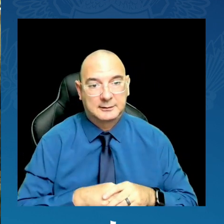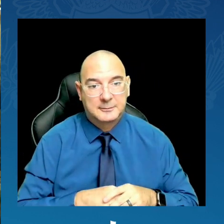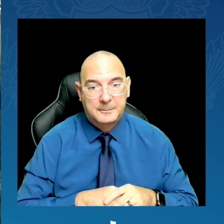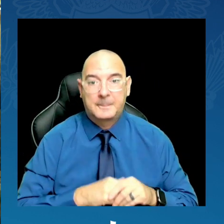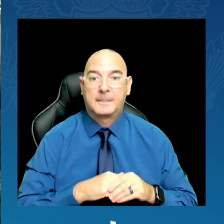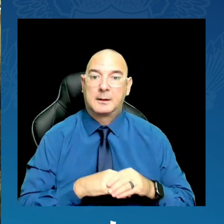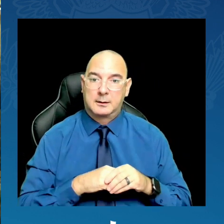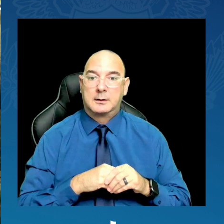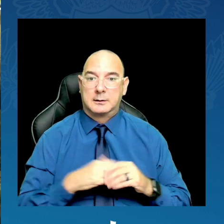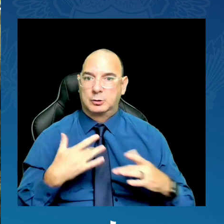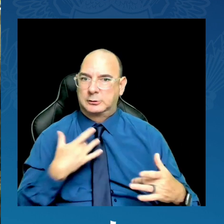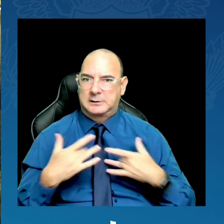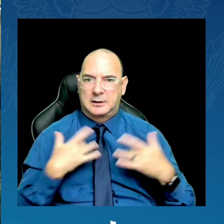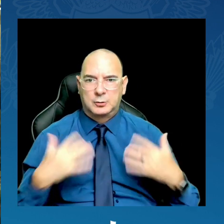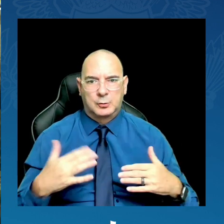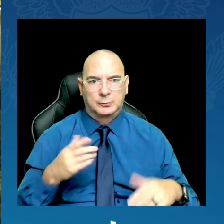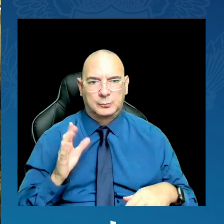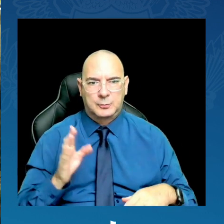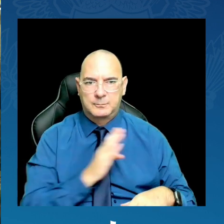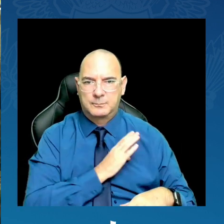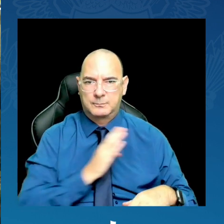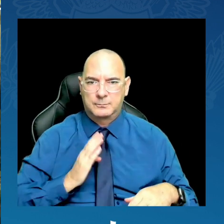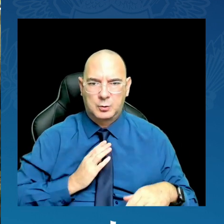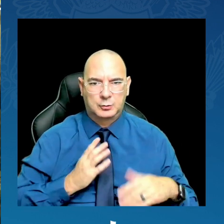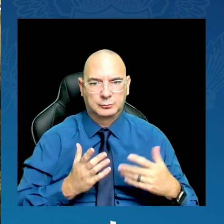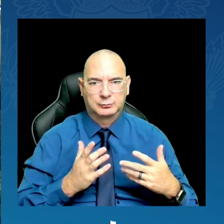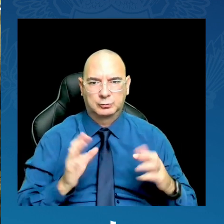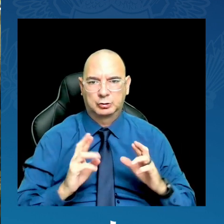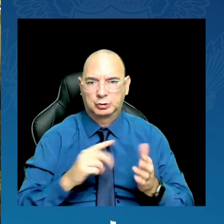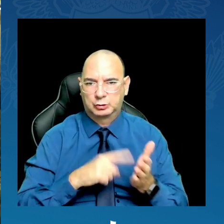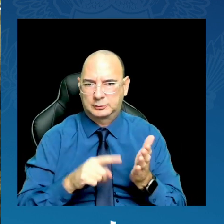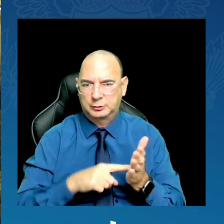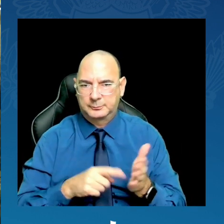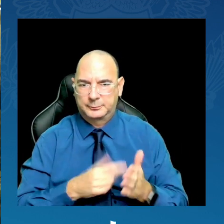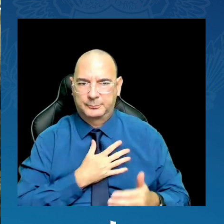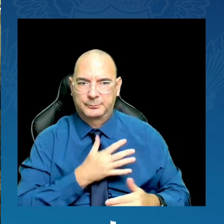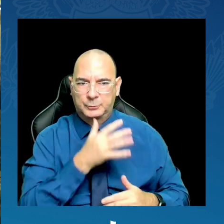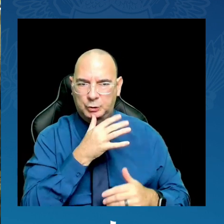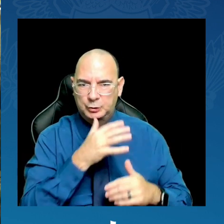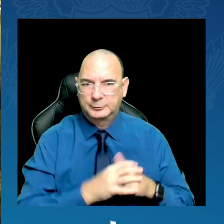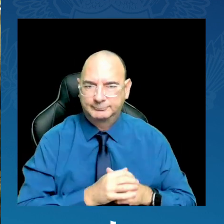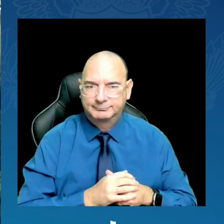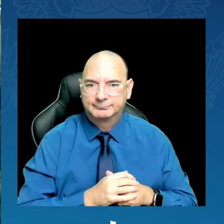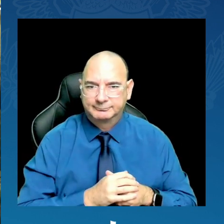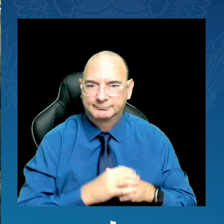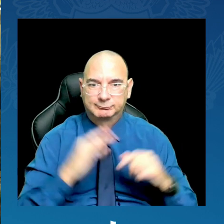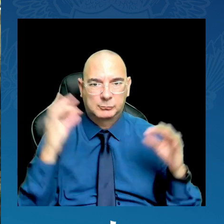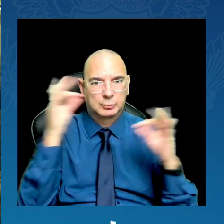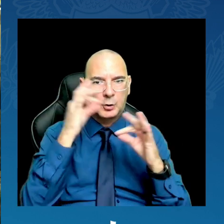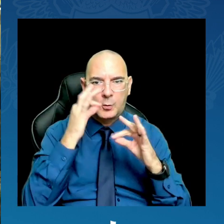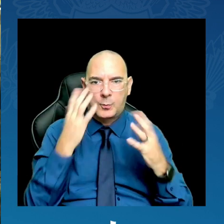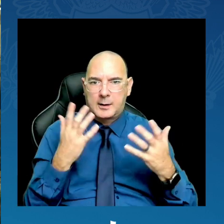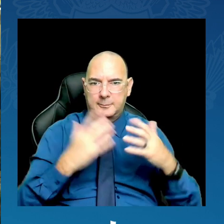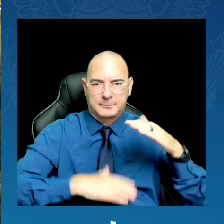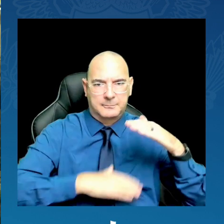But the just the unknown potential of this new level of research and what it will do to improve